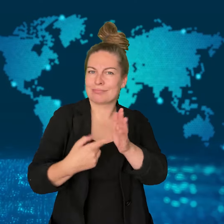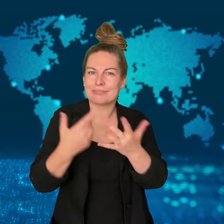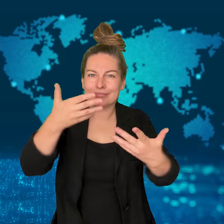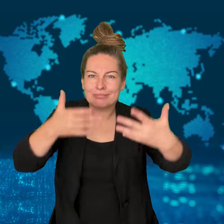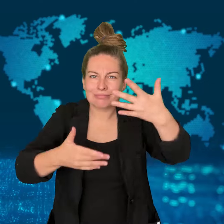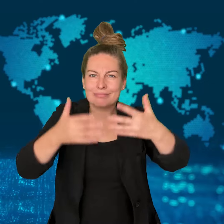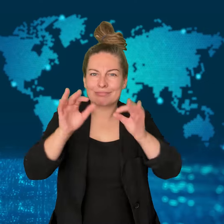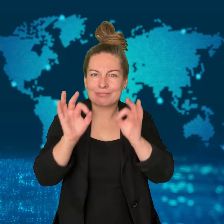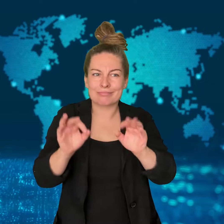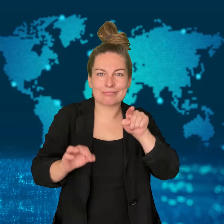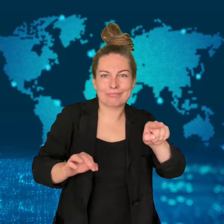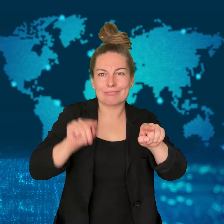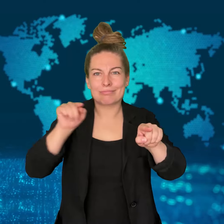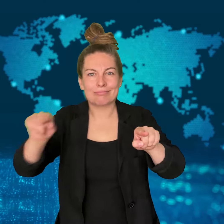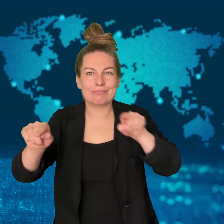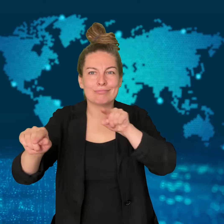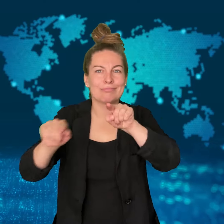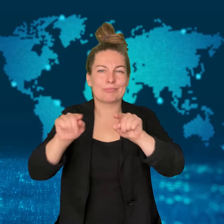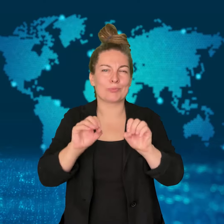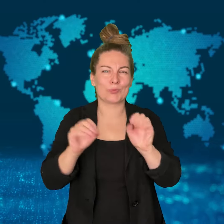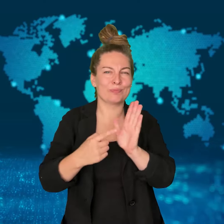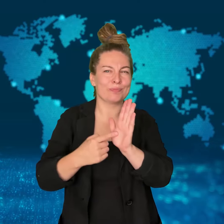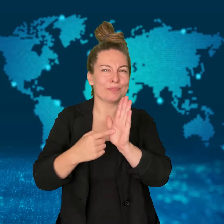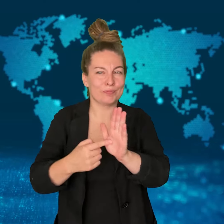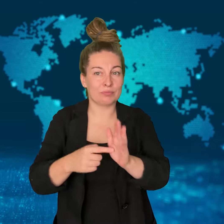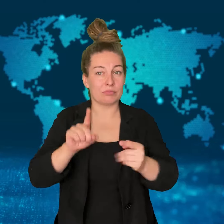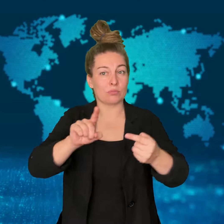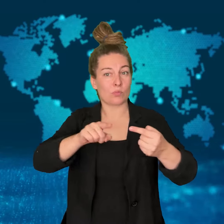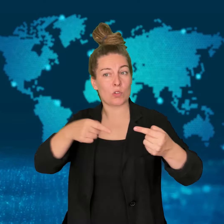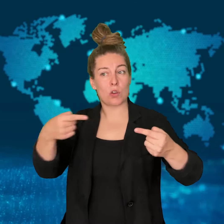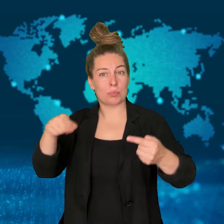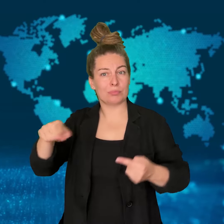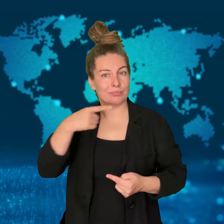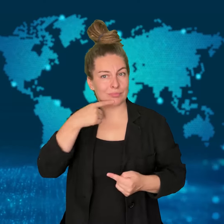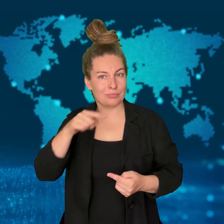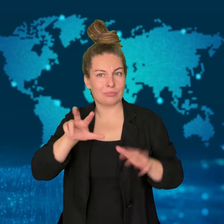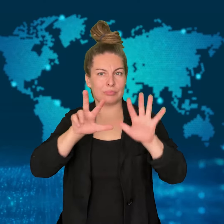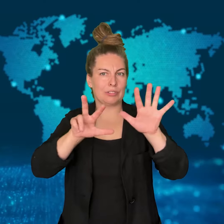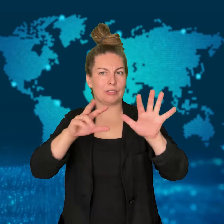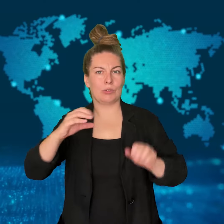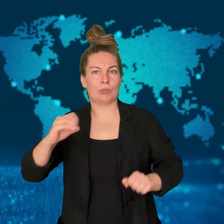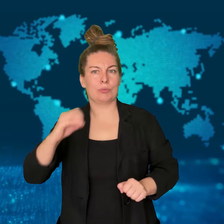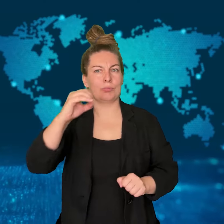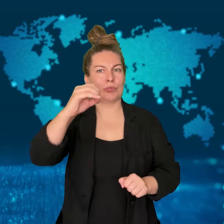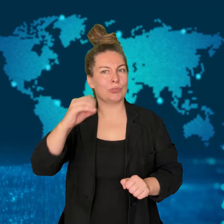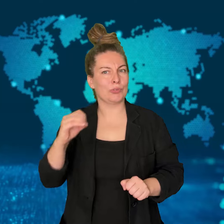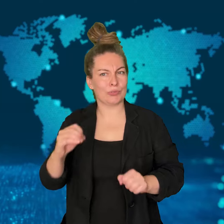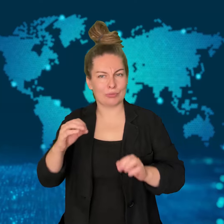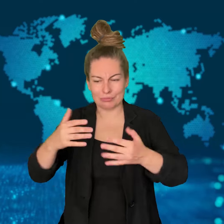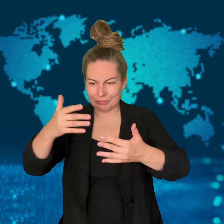but has refused to give a breakdown of the results.